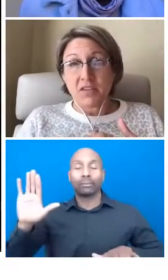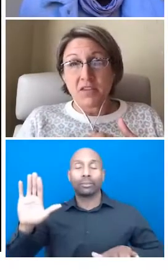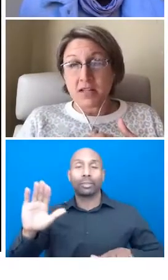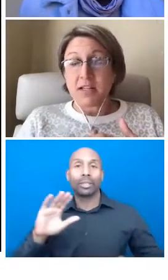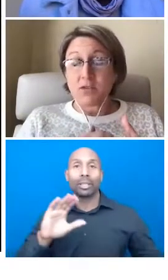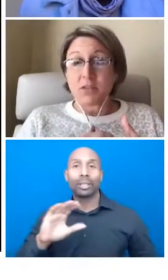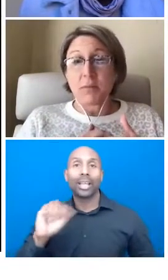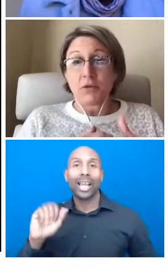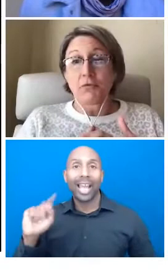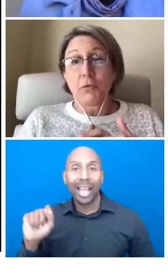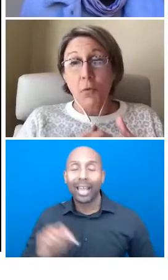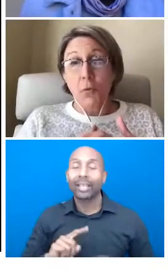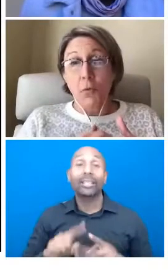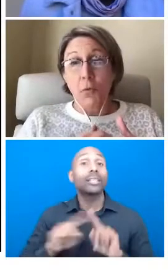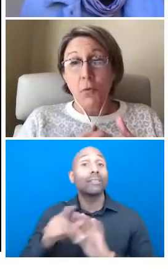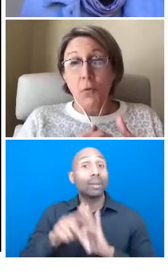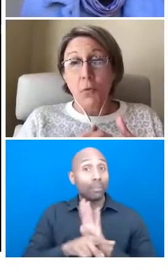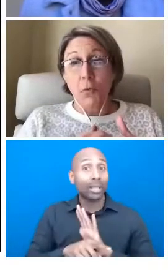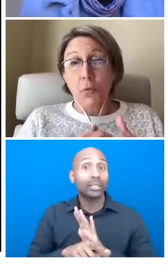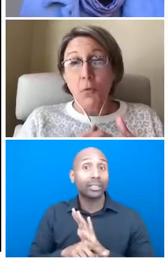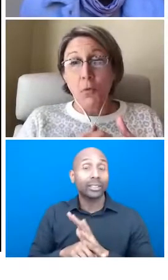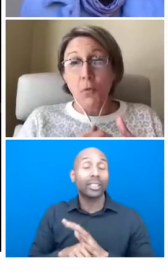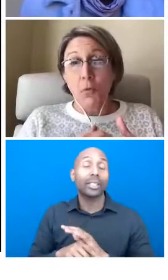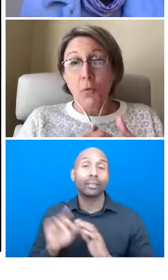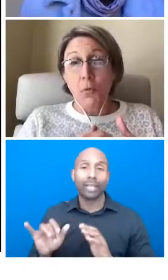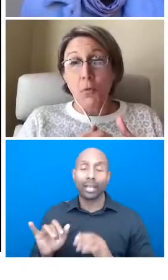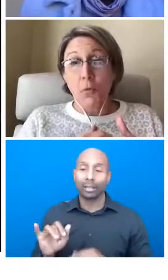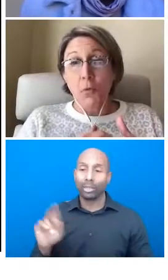The United States was built for white people by white people.